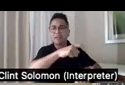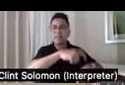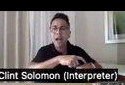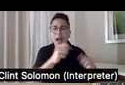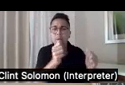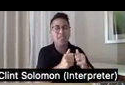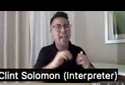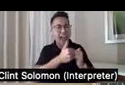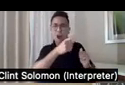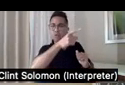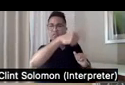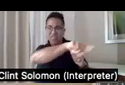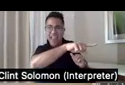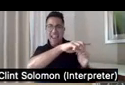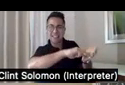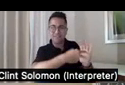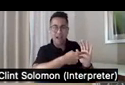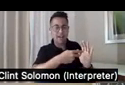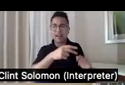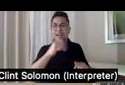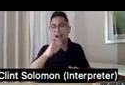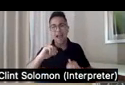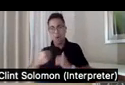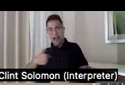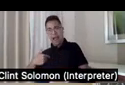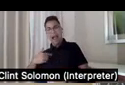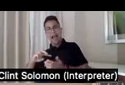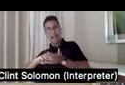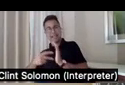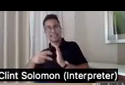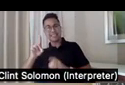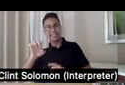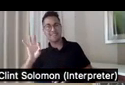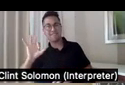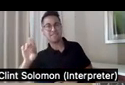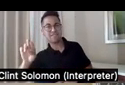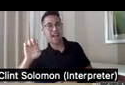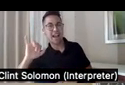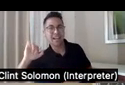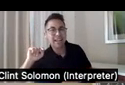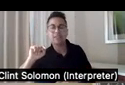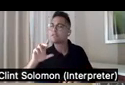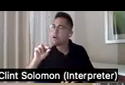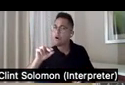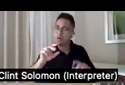it not how did i define it if i was the partner in that exploration it's essential so i might go